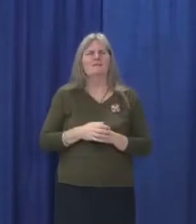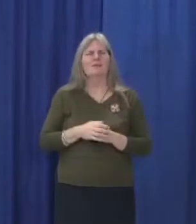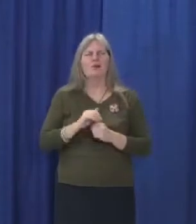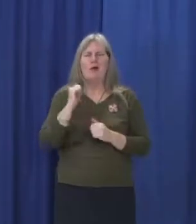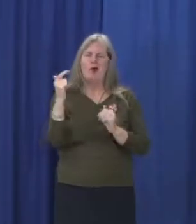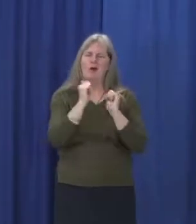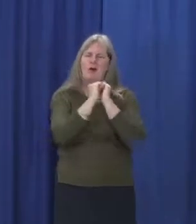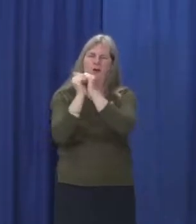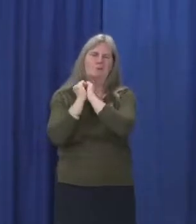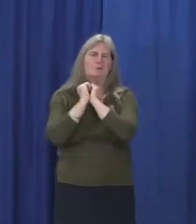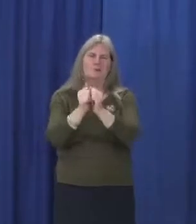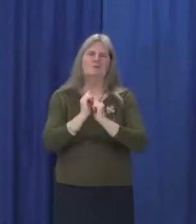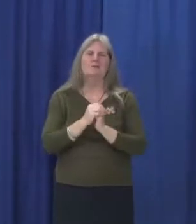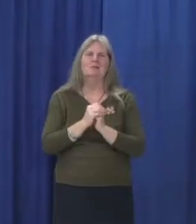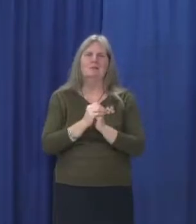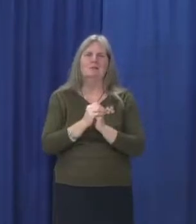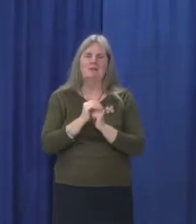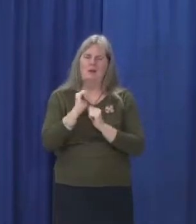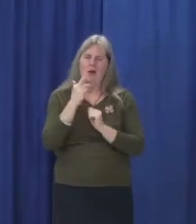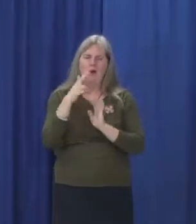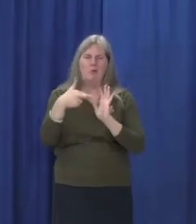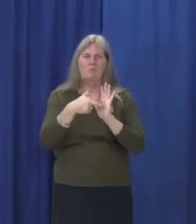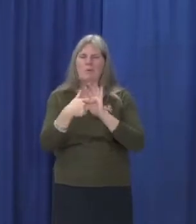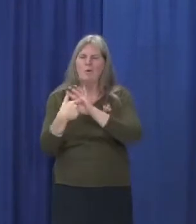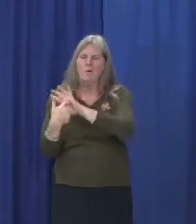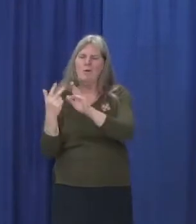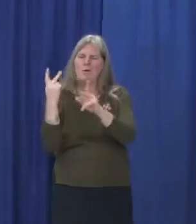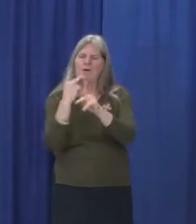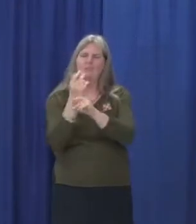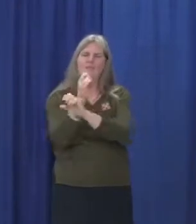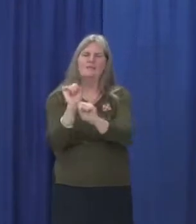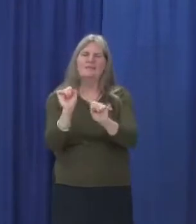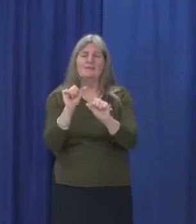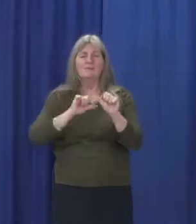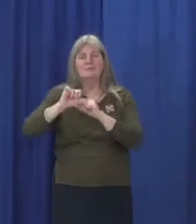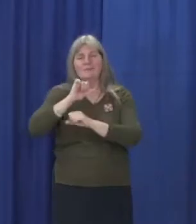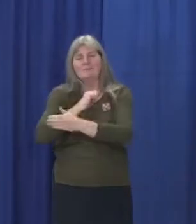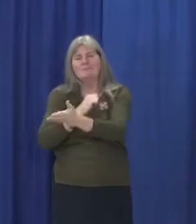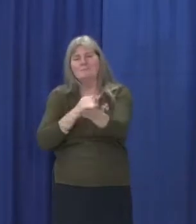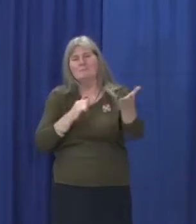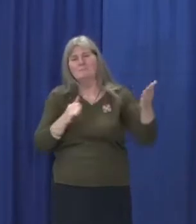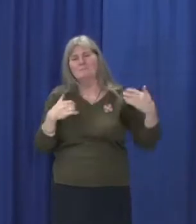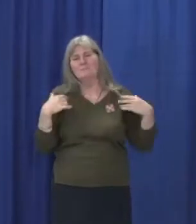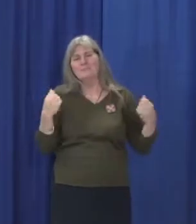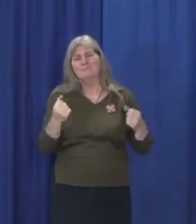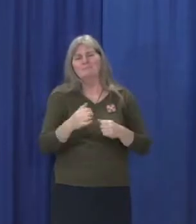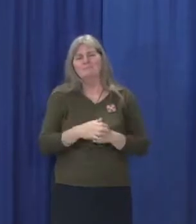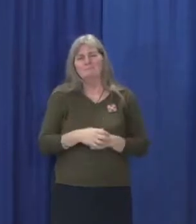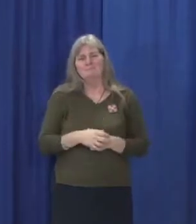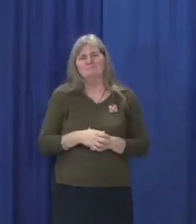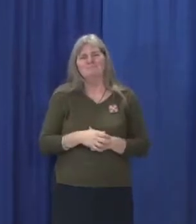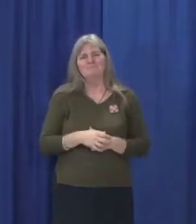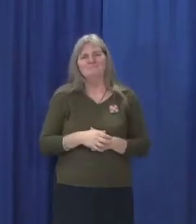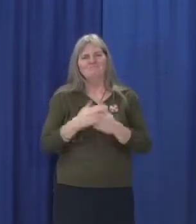We are all in this together and we each have a role to play in keeping our territory safe and healthy.